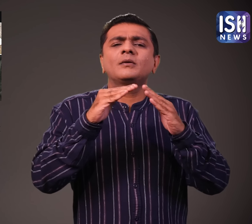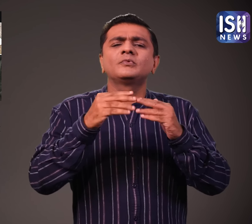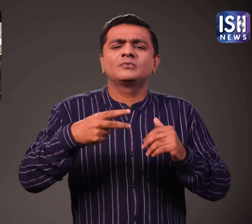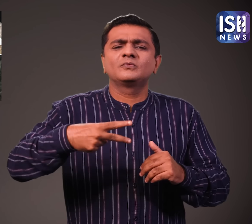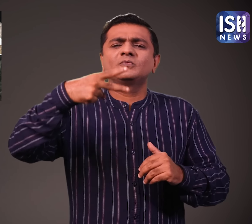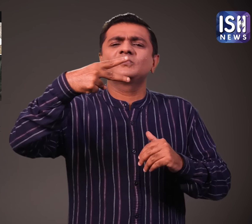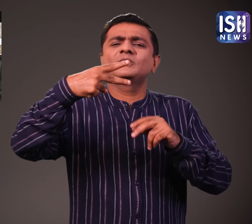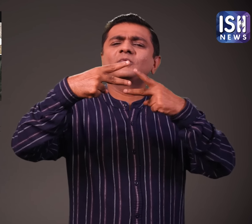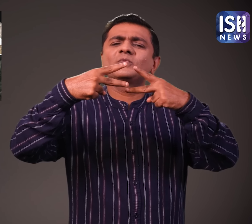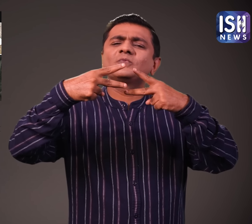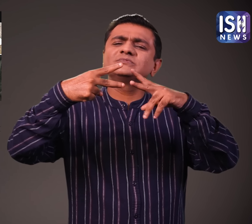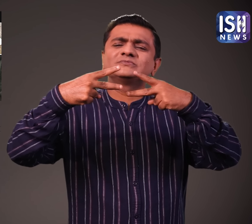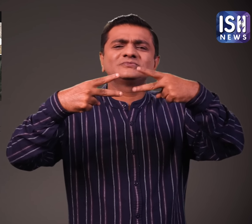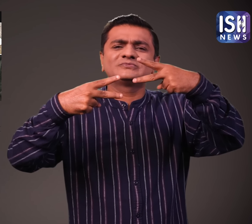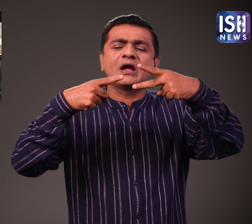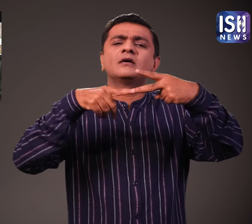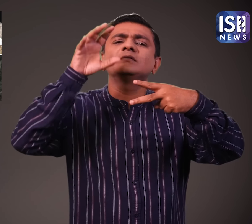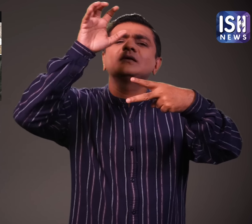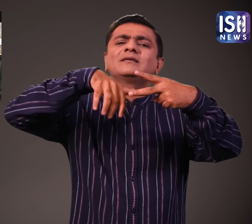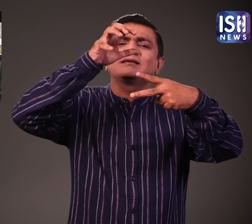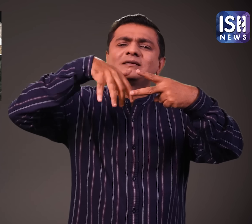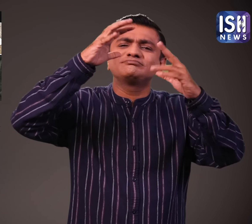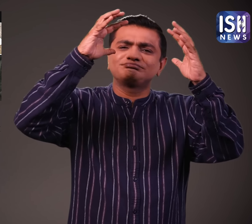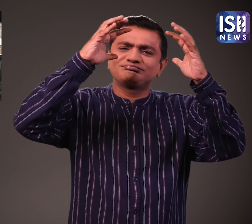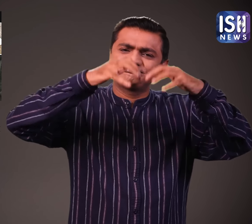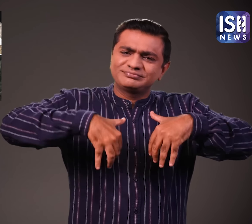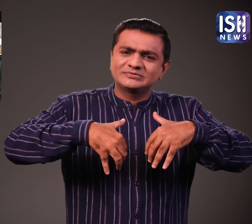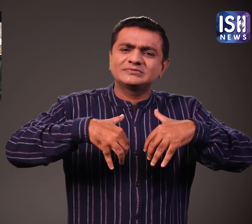demolition work of a two-storey chawl began.